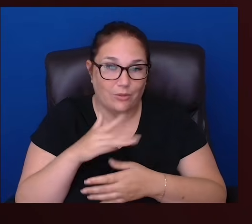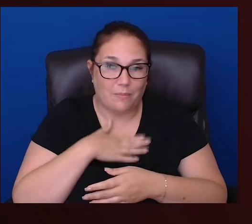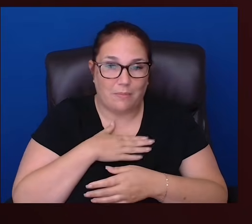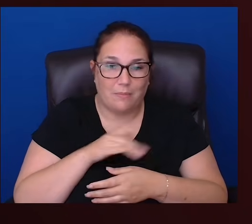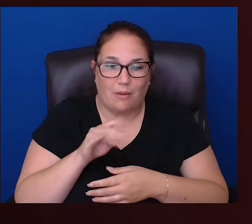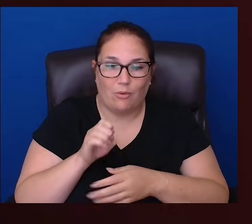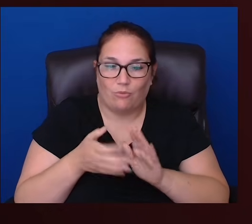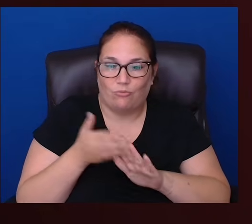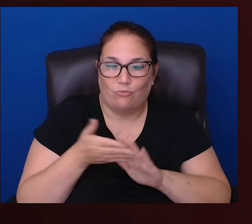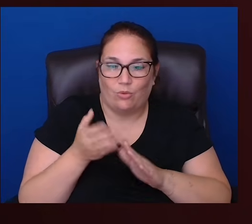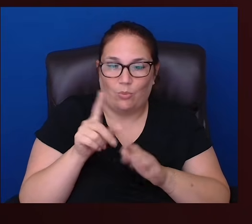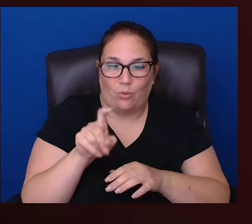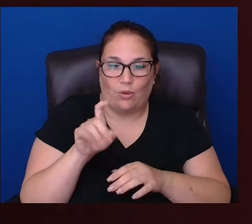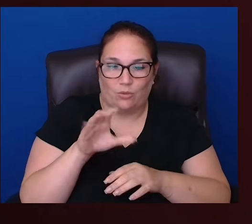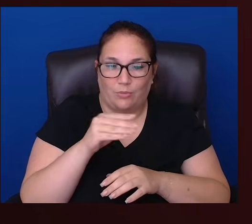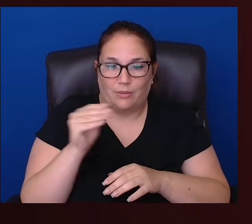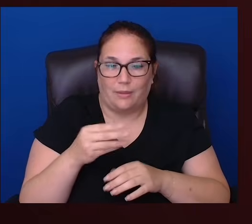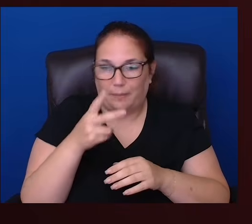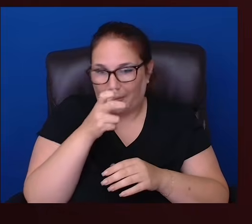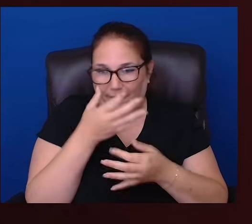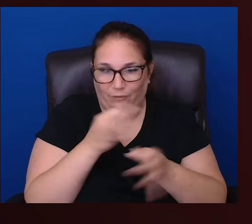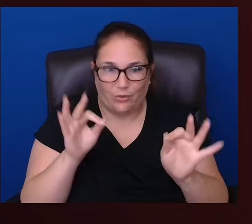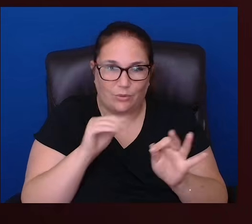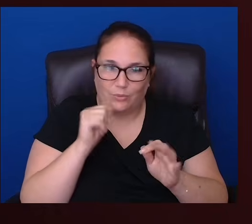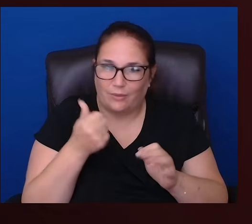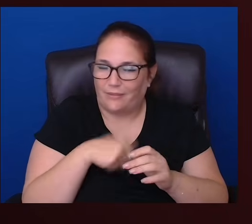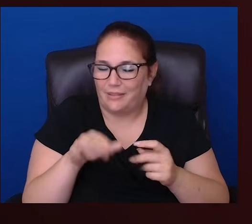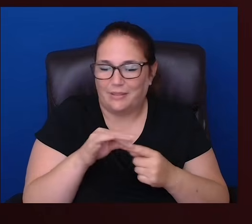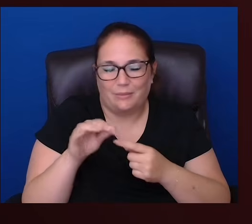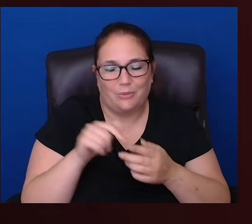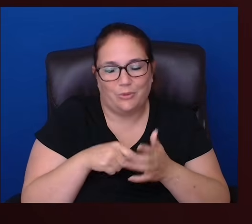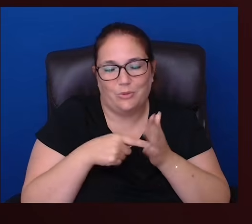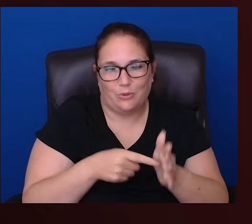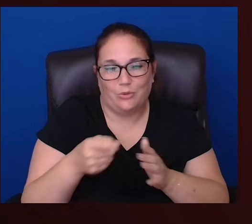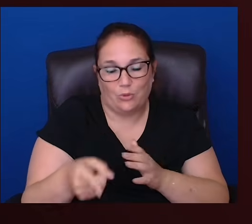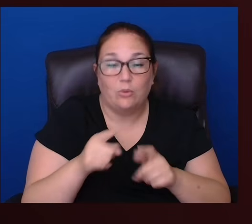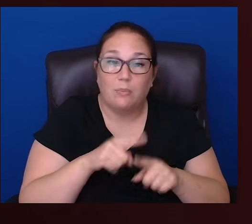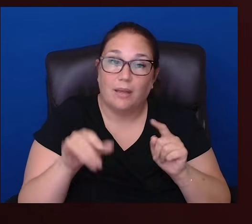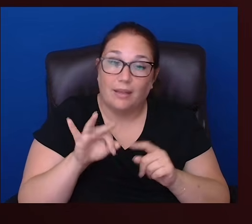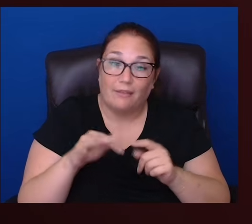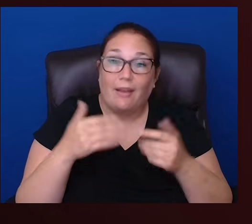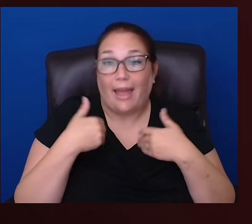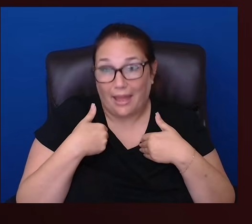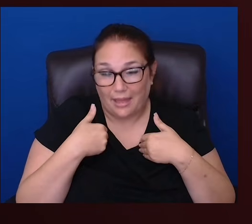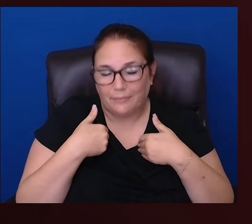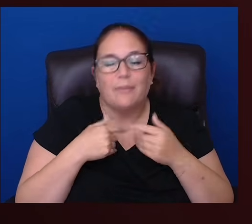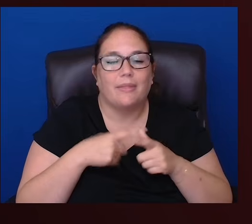100% bug-free so I don't have any exceptions to show you, but if there were, which I -- it's like my friend.